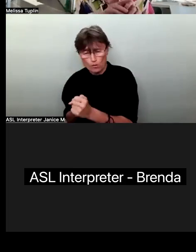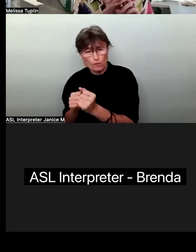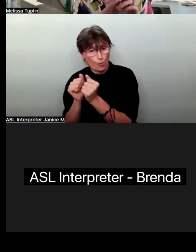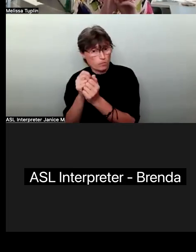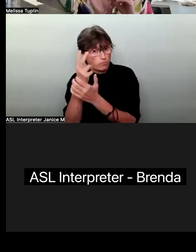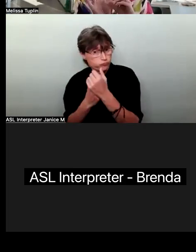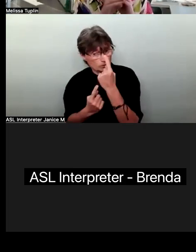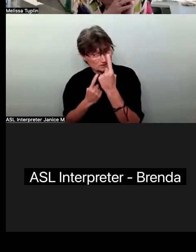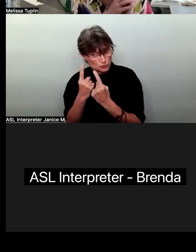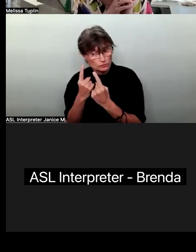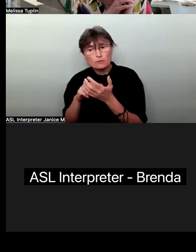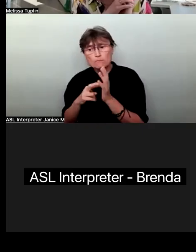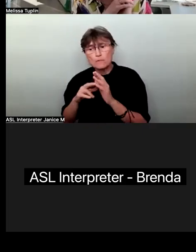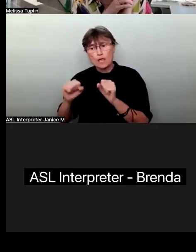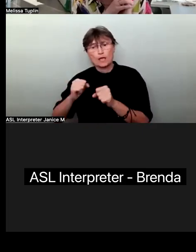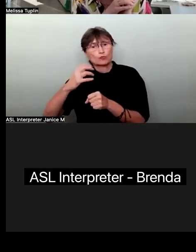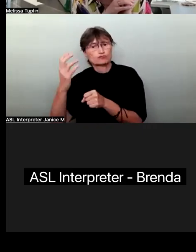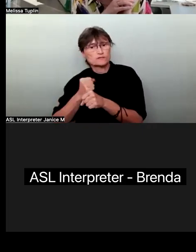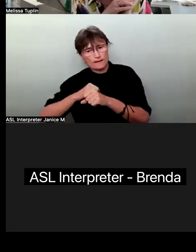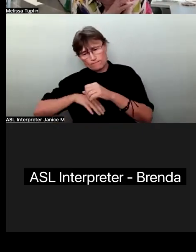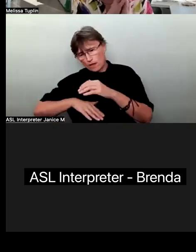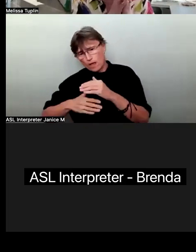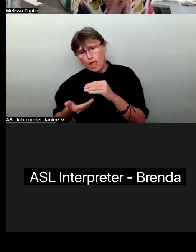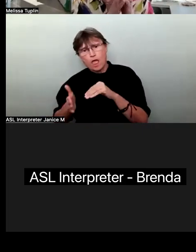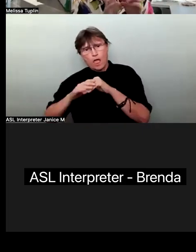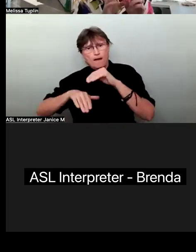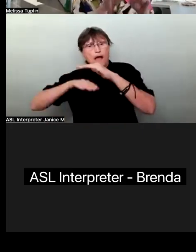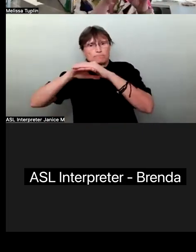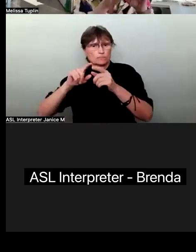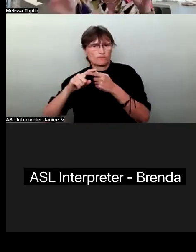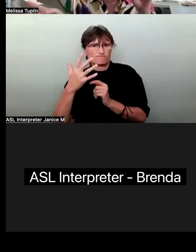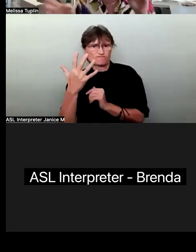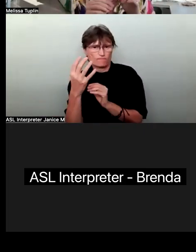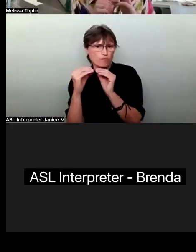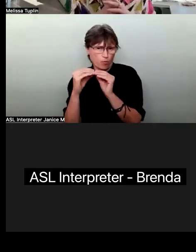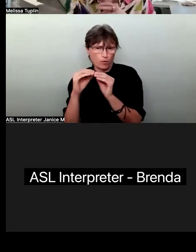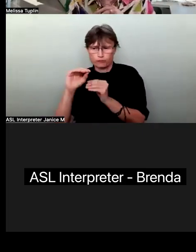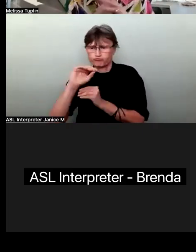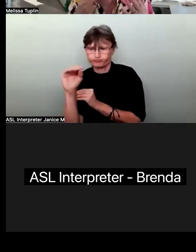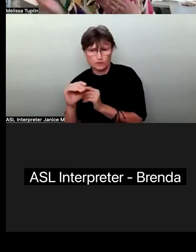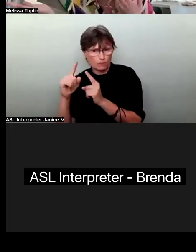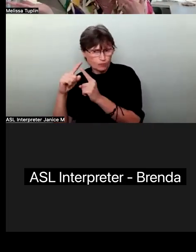maximum of five additional percent points, and then the number of additional points will scale